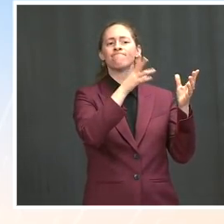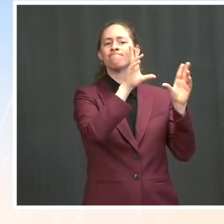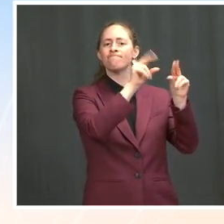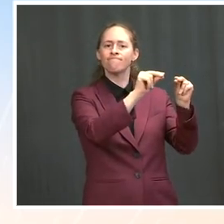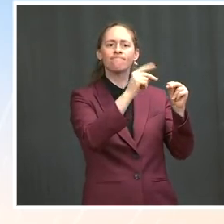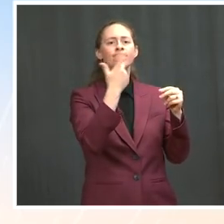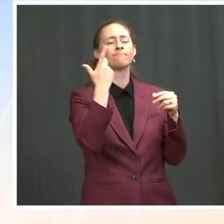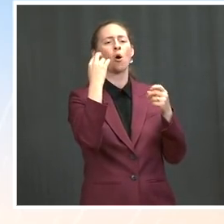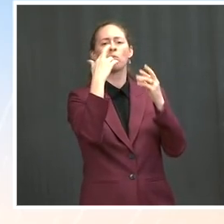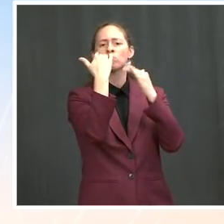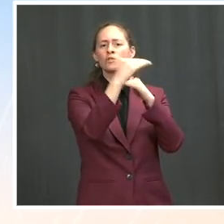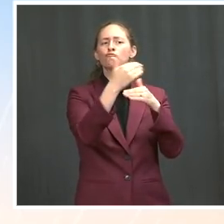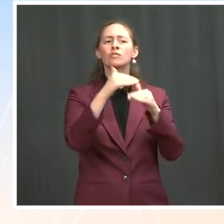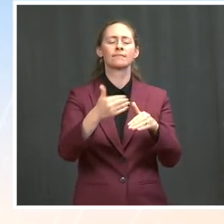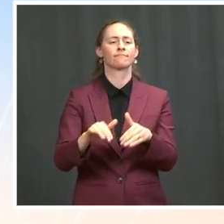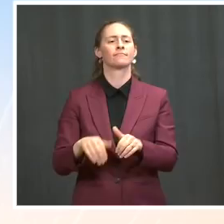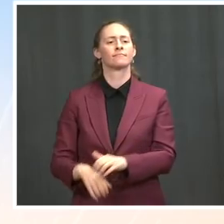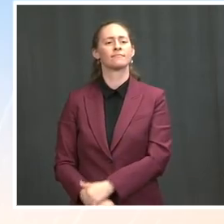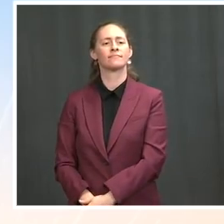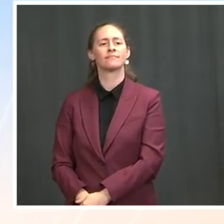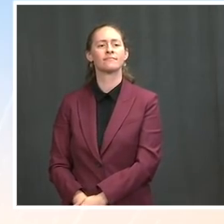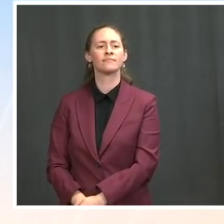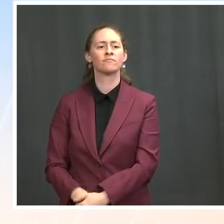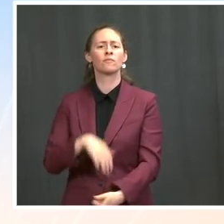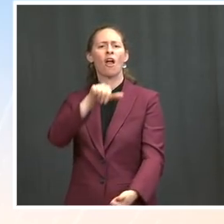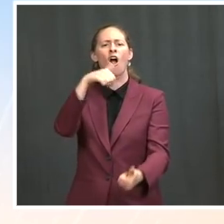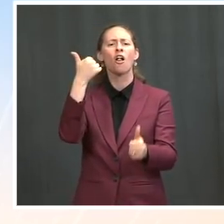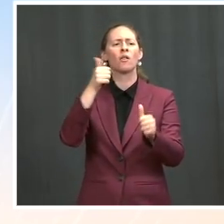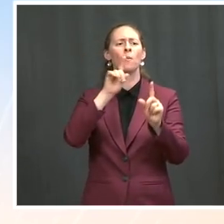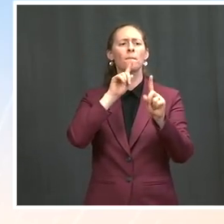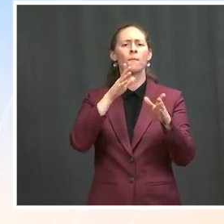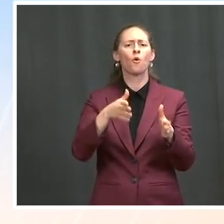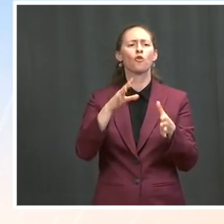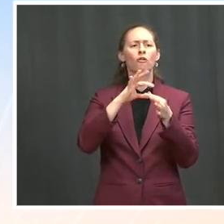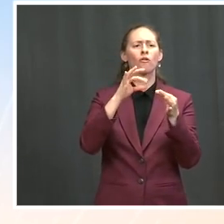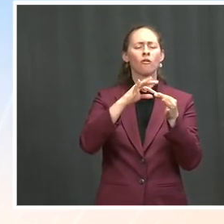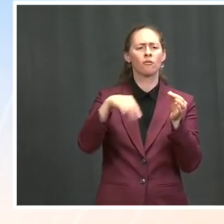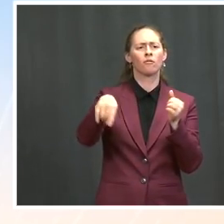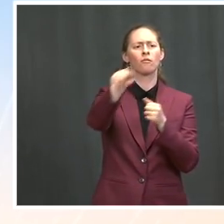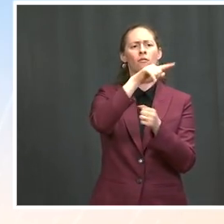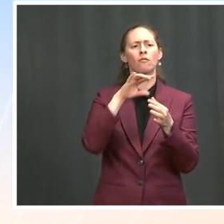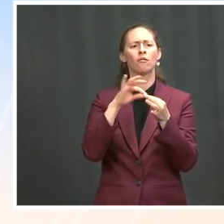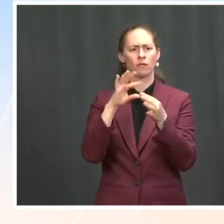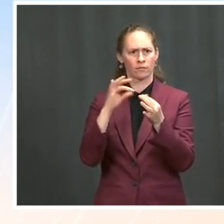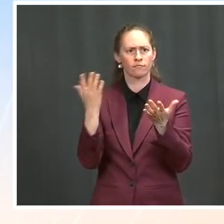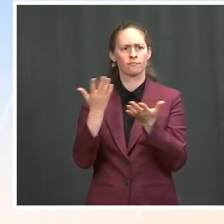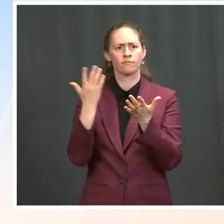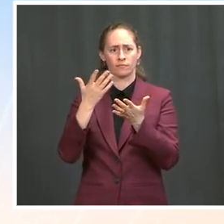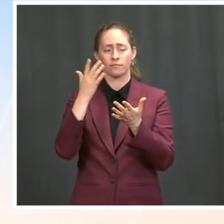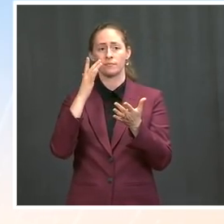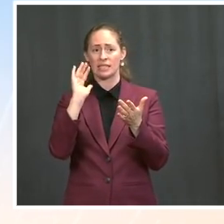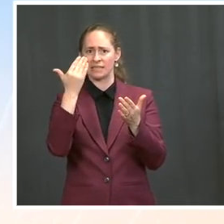suggested there would be economical targets, that the sanctions would be tougher.